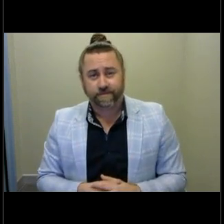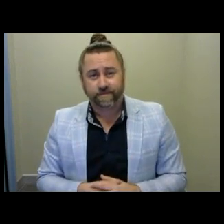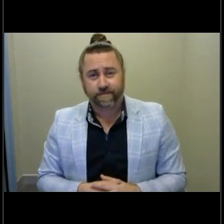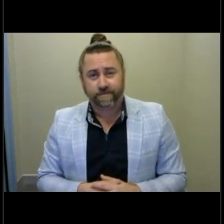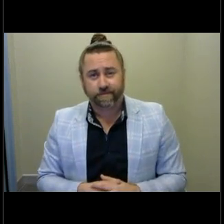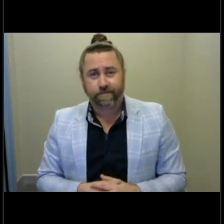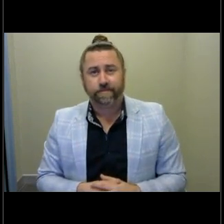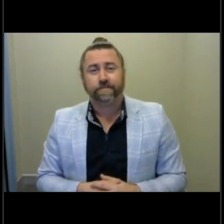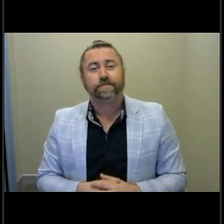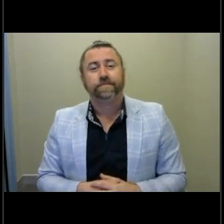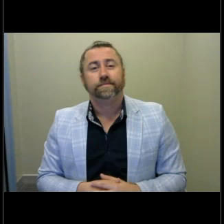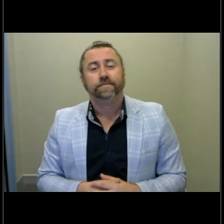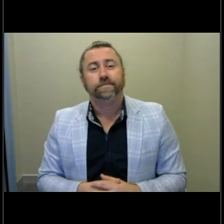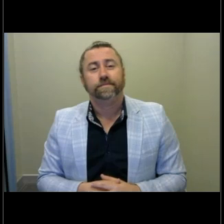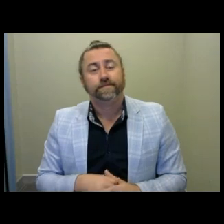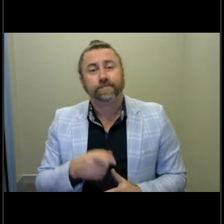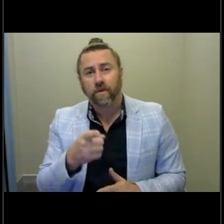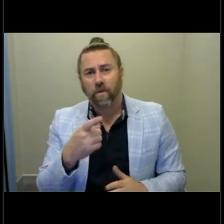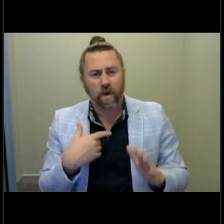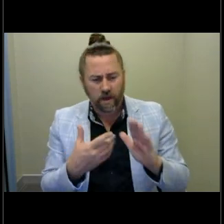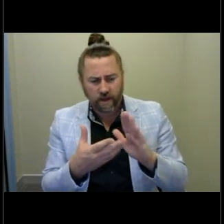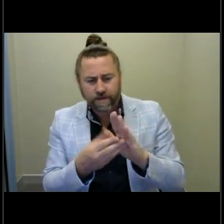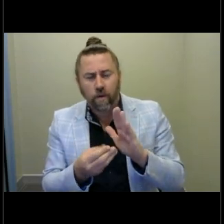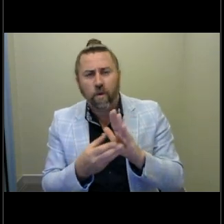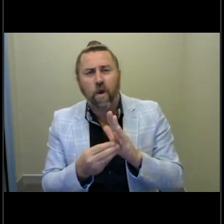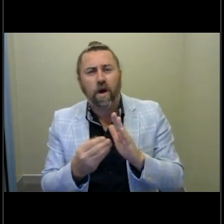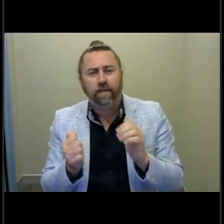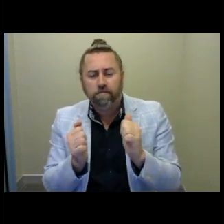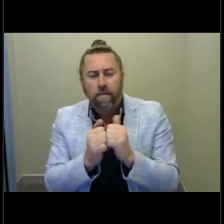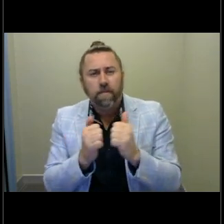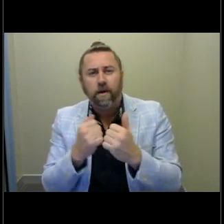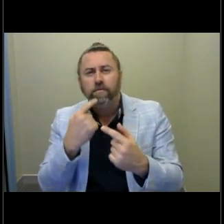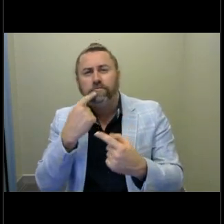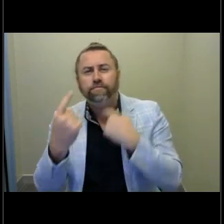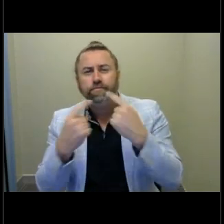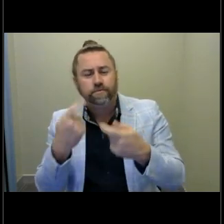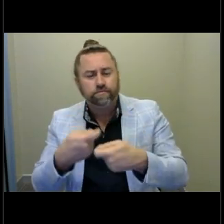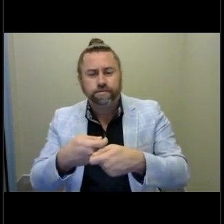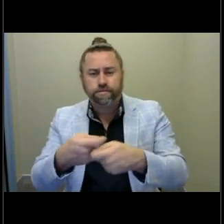If you would like to download the handout, we've got quite a few here today.